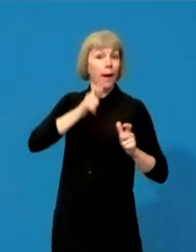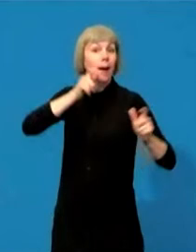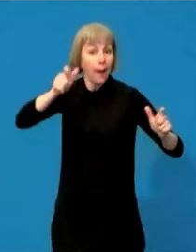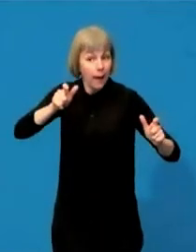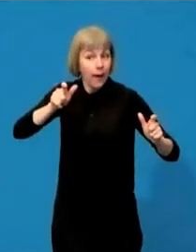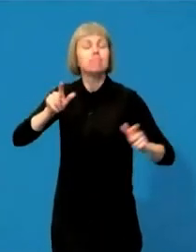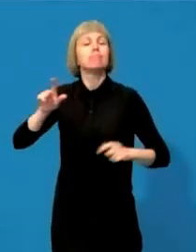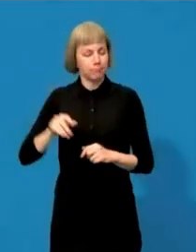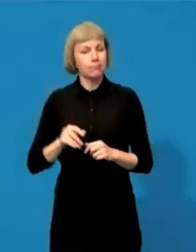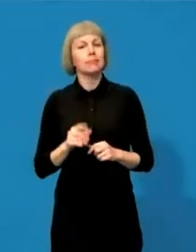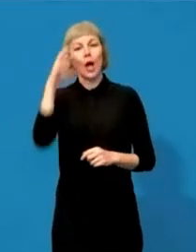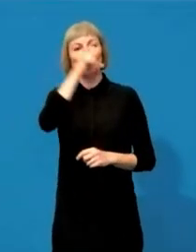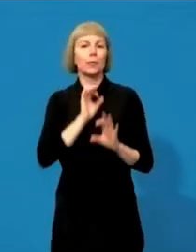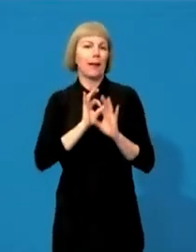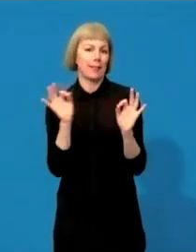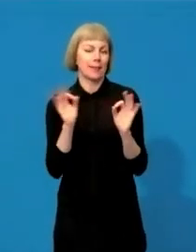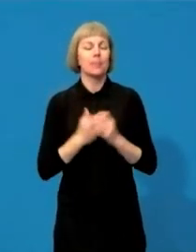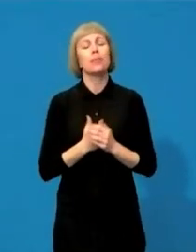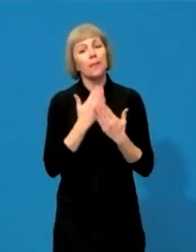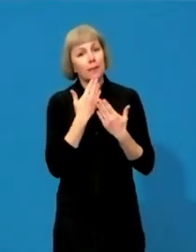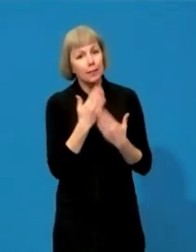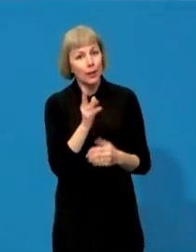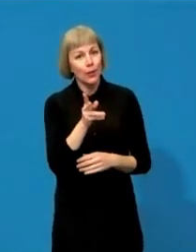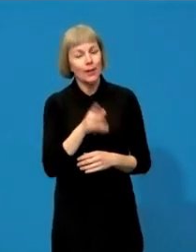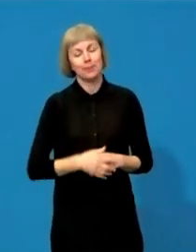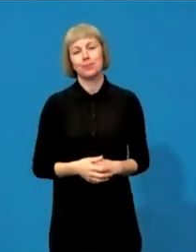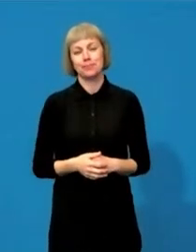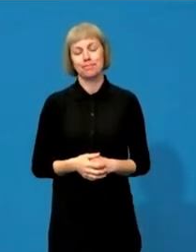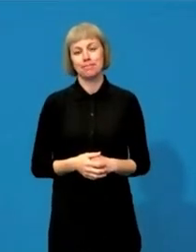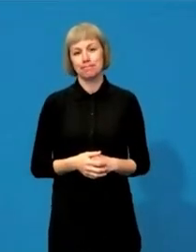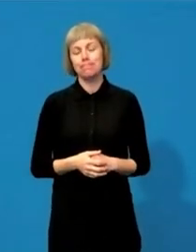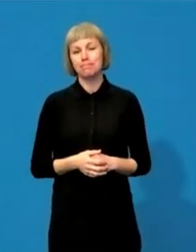Thank you again very much, Geoff and Marmingee, for your evidence.